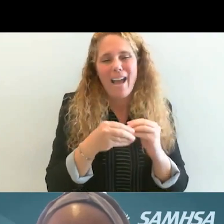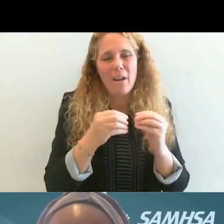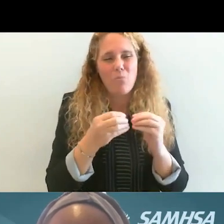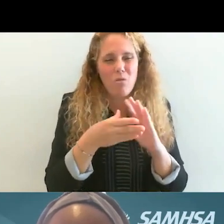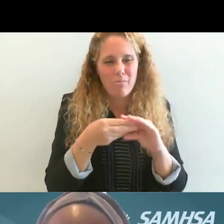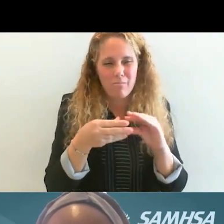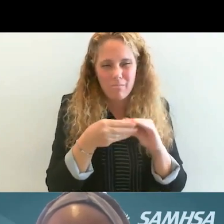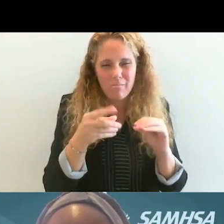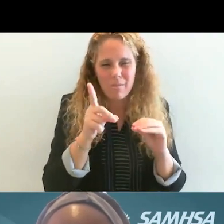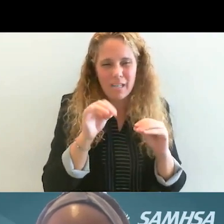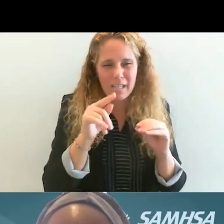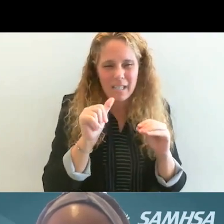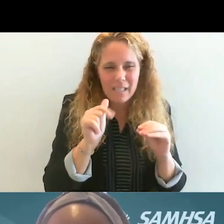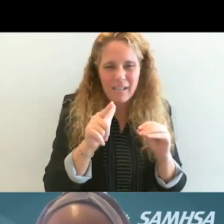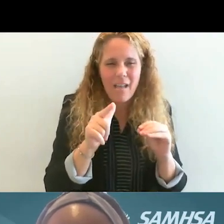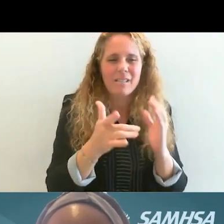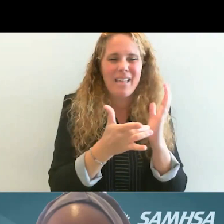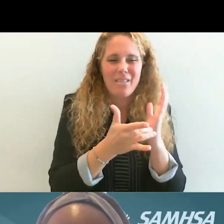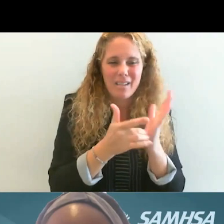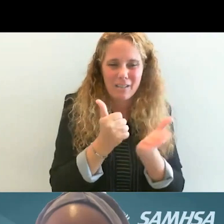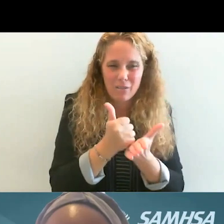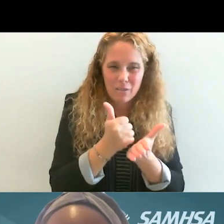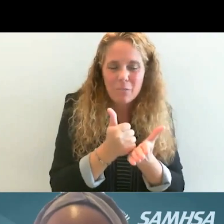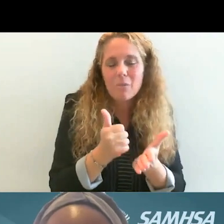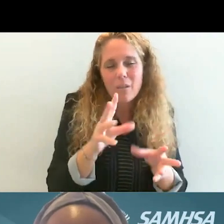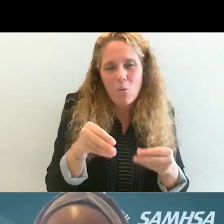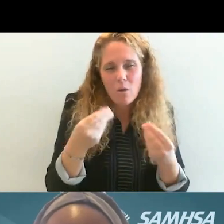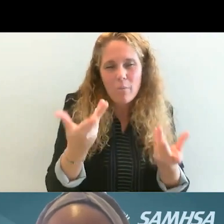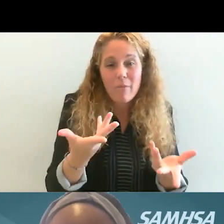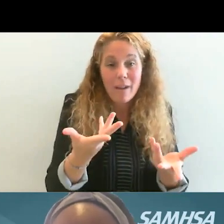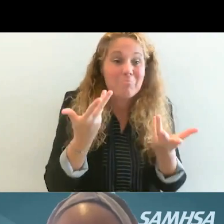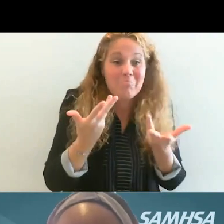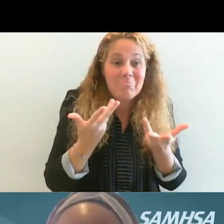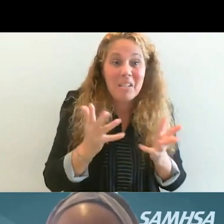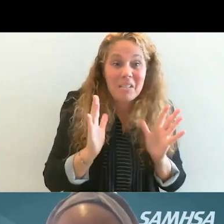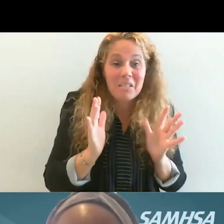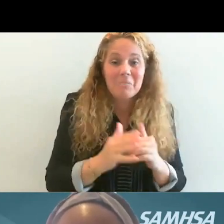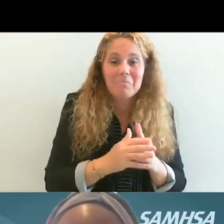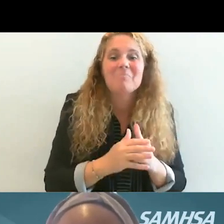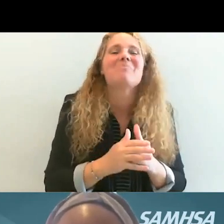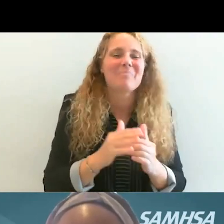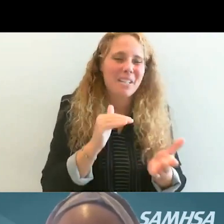AND THE TECHNICAL ASSISTANCE THAT WE ARE PROVIDING AS SAMHSA. DOCTOR SHAW, THANK YOU SO MUCH.